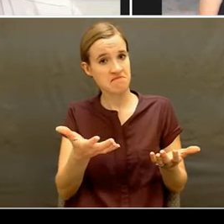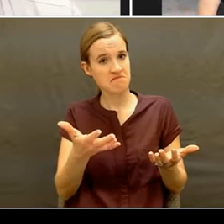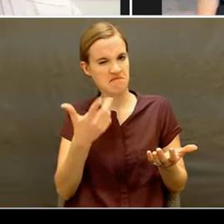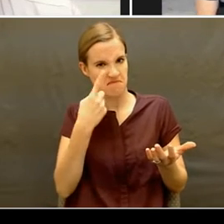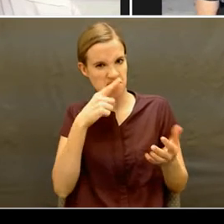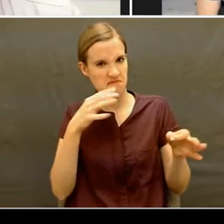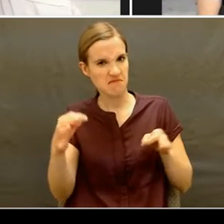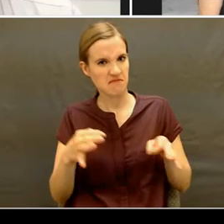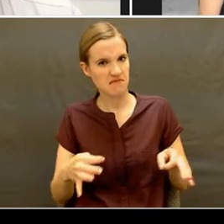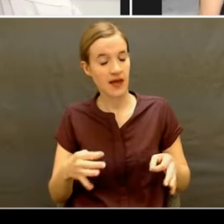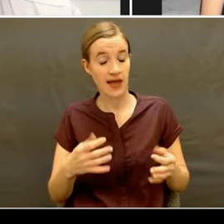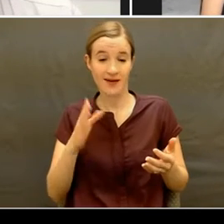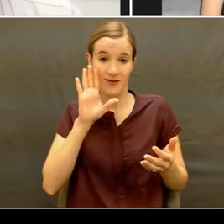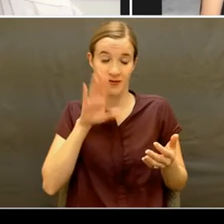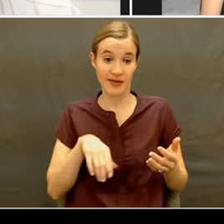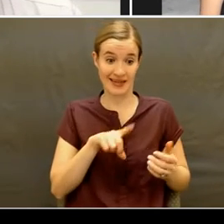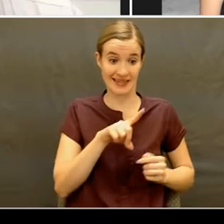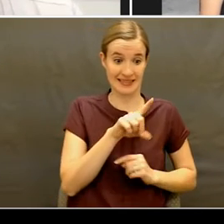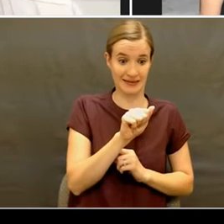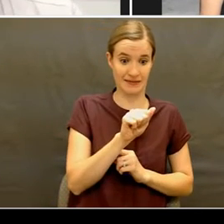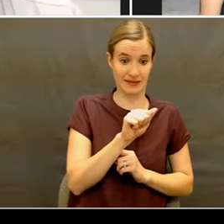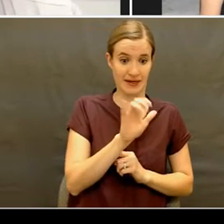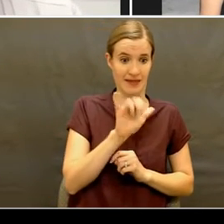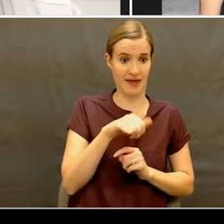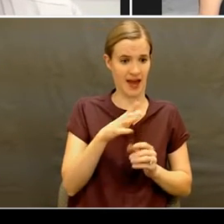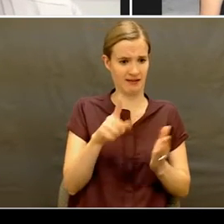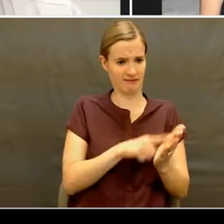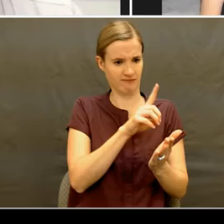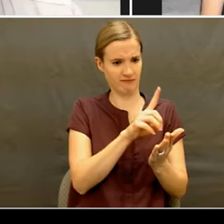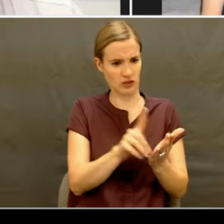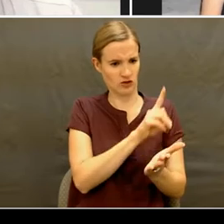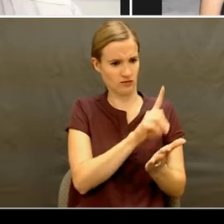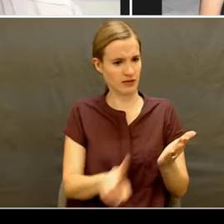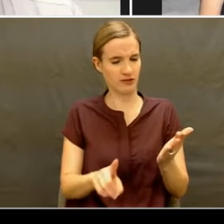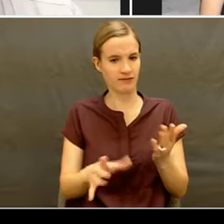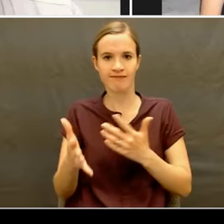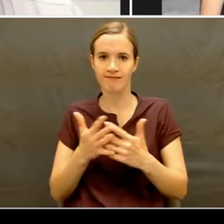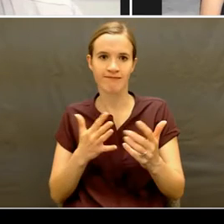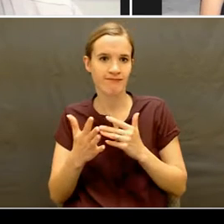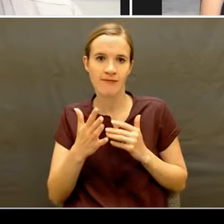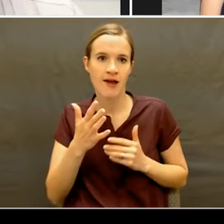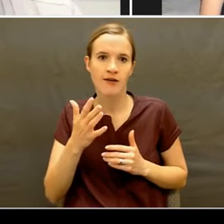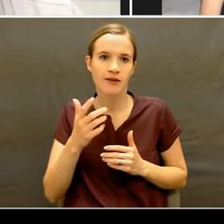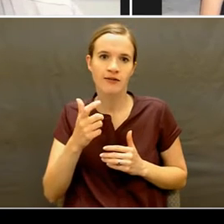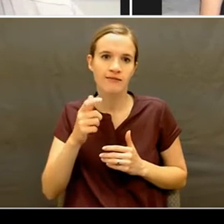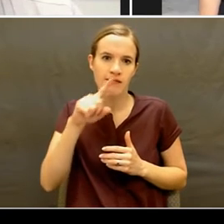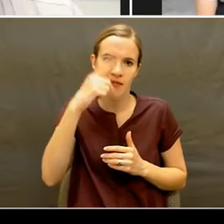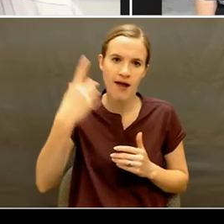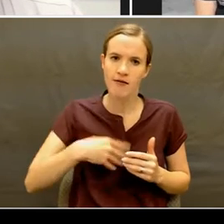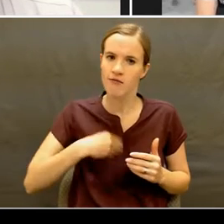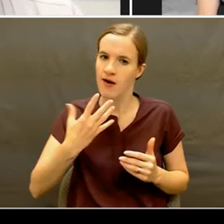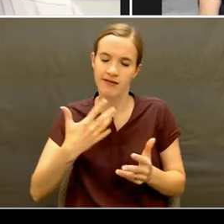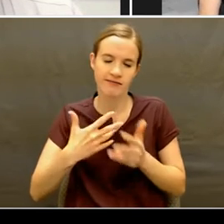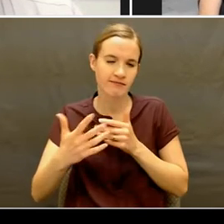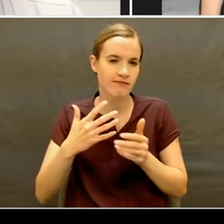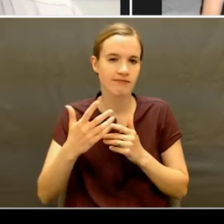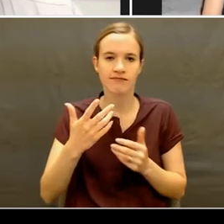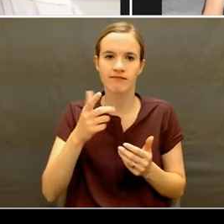boundaries, Tom: And definitely you can see it um, and it kind of you got, you know, living situations you can